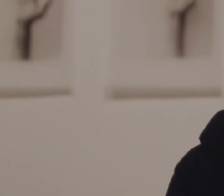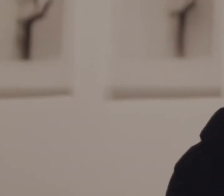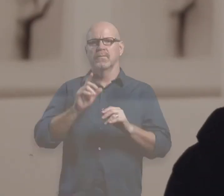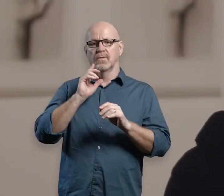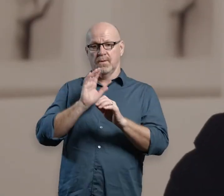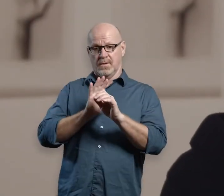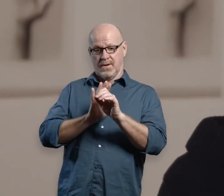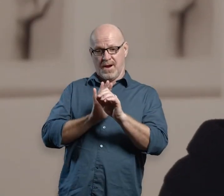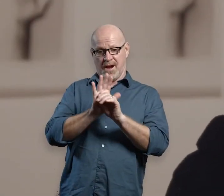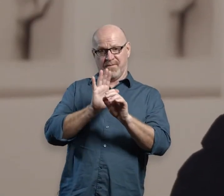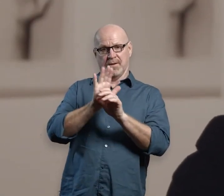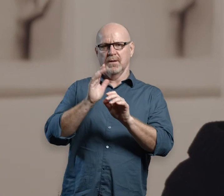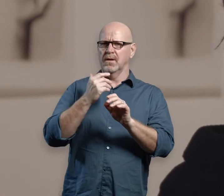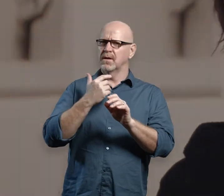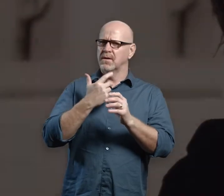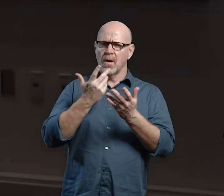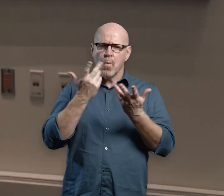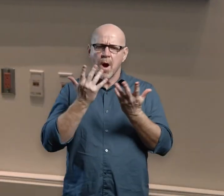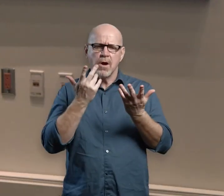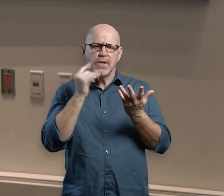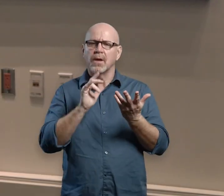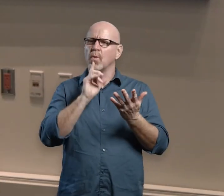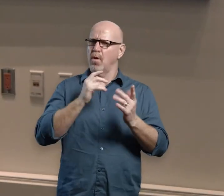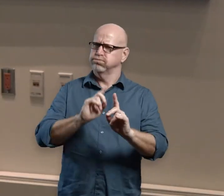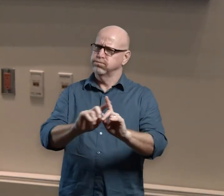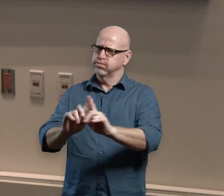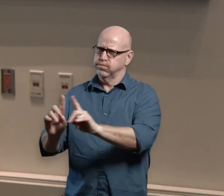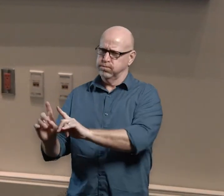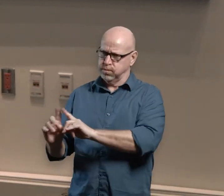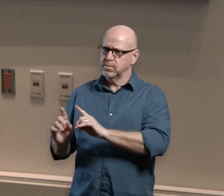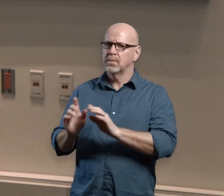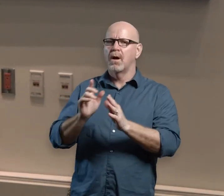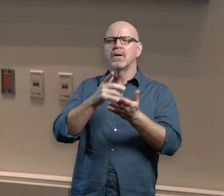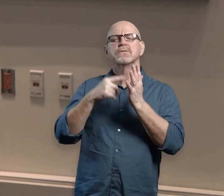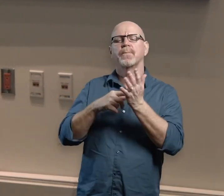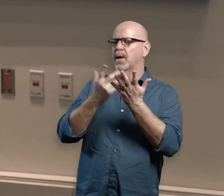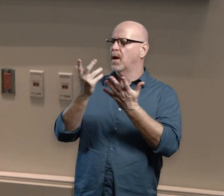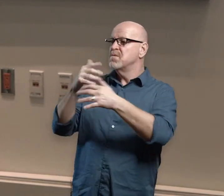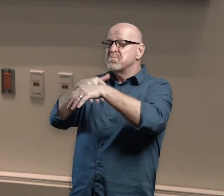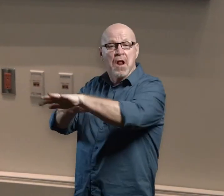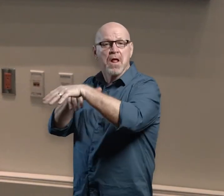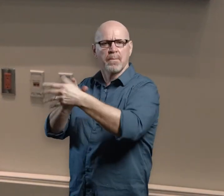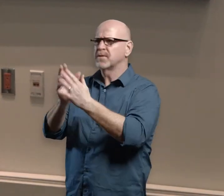You can join a rally, you can do a sit-in, direct action, but you can also change your